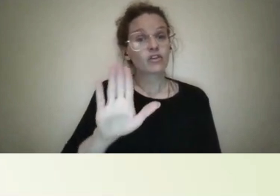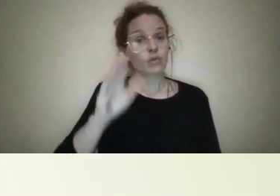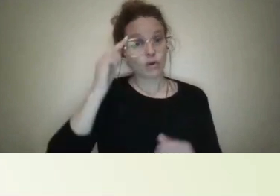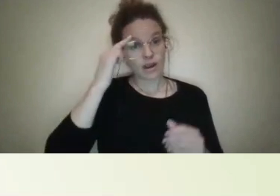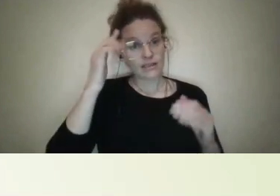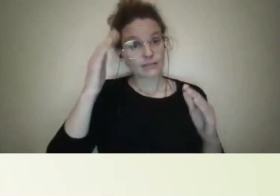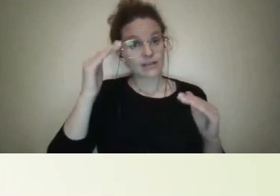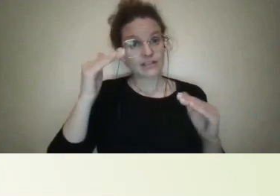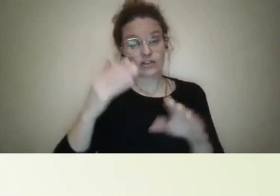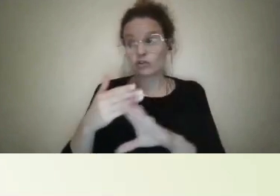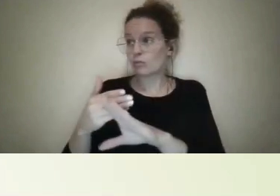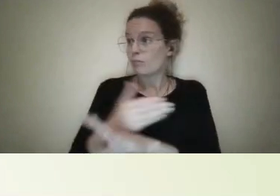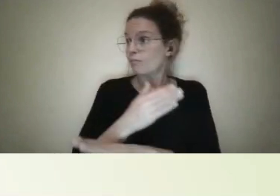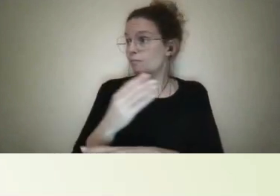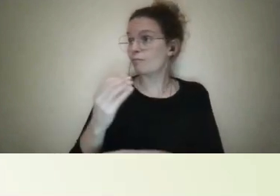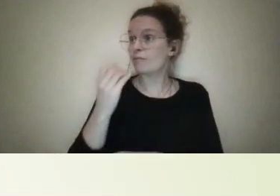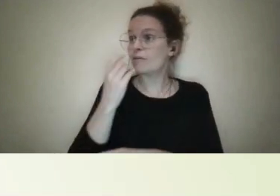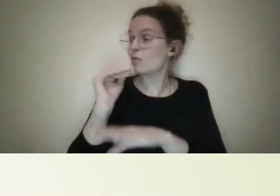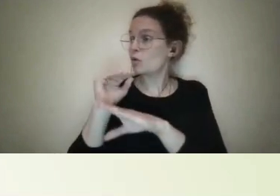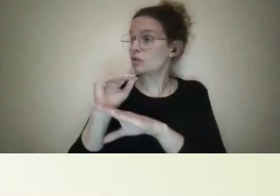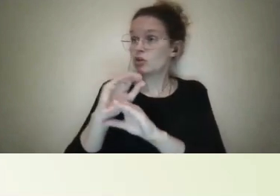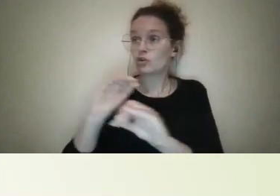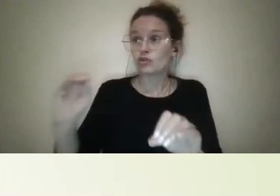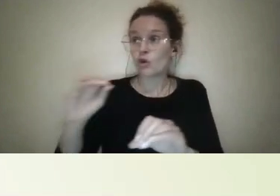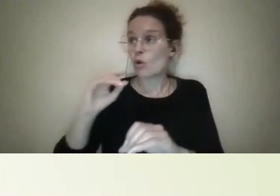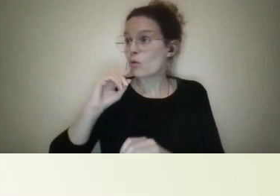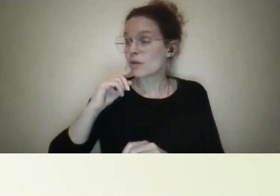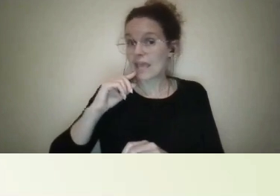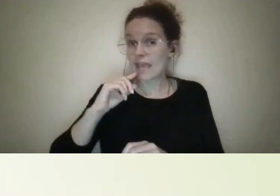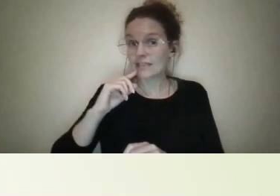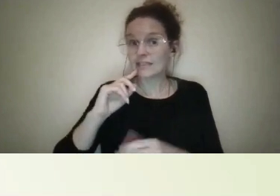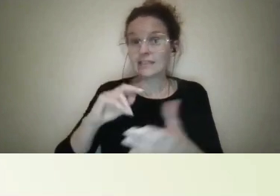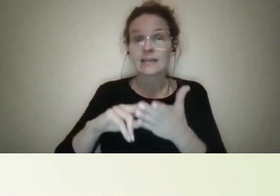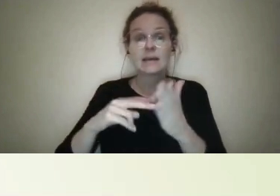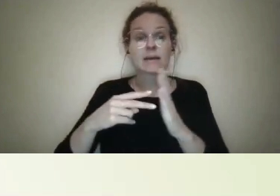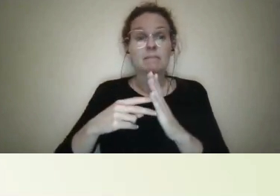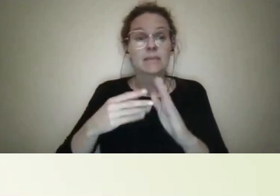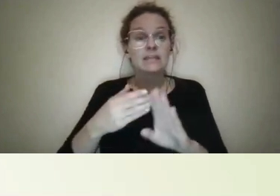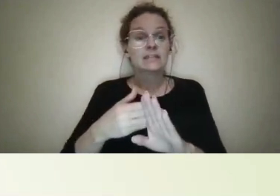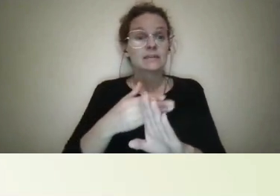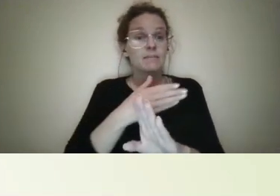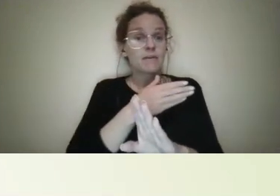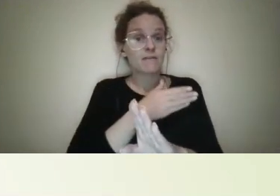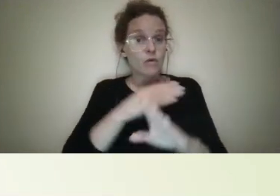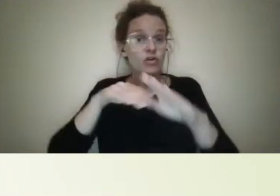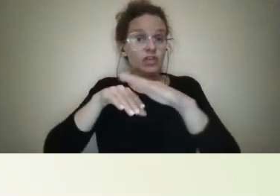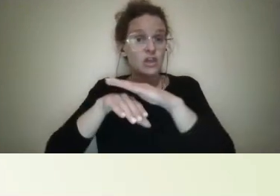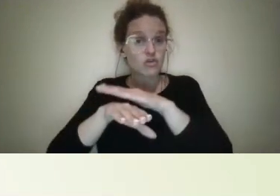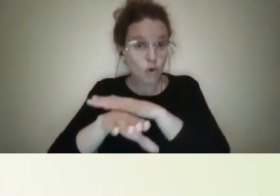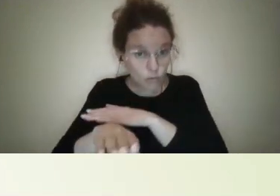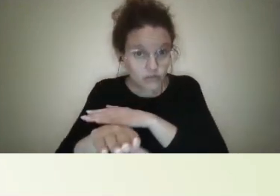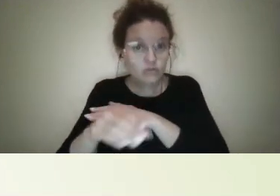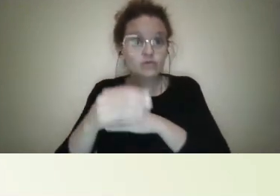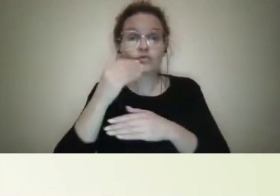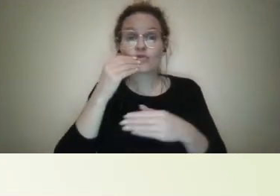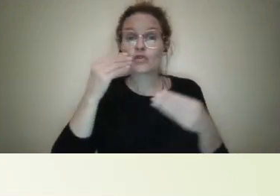before dinner, that expectation needs to be given to them before they walk into the store and then